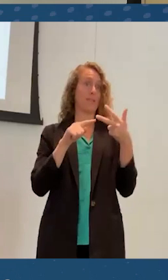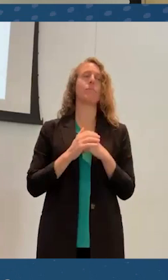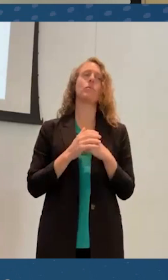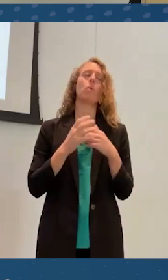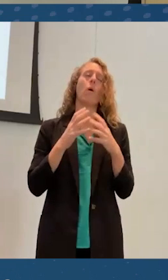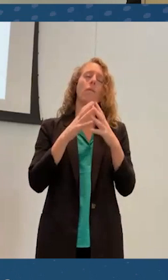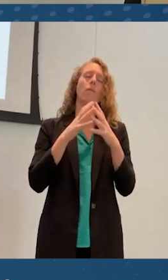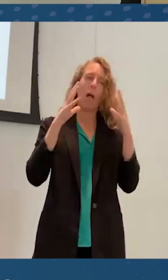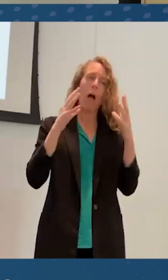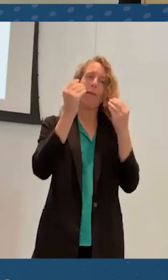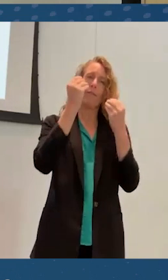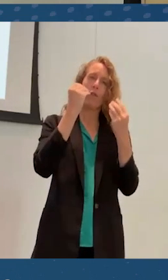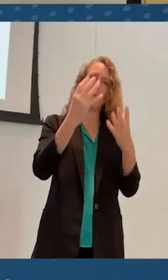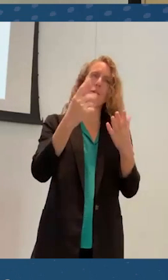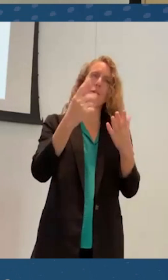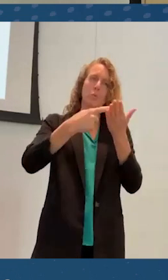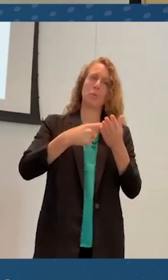so I'm going to get right into it.